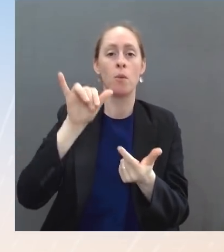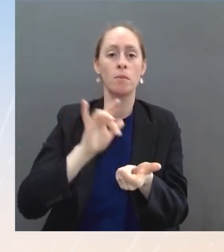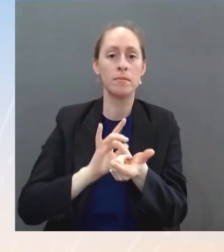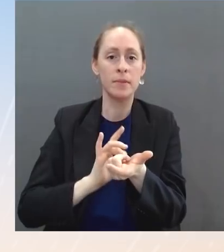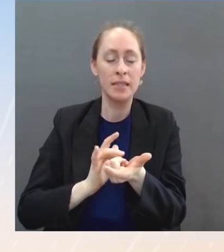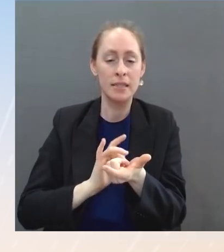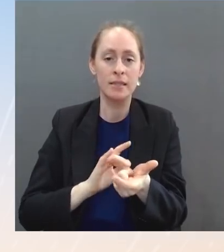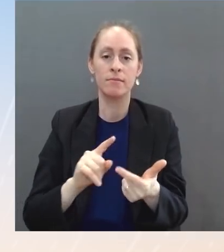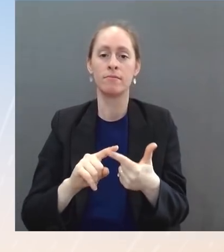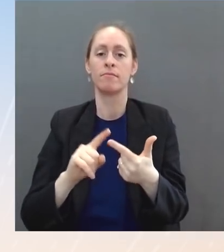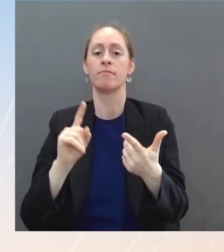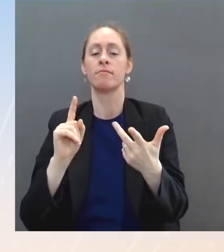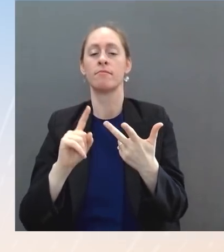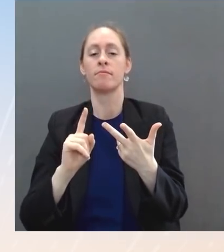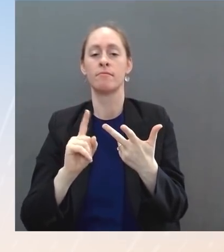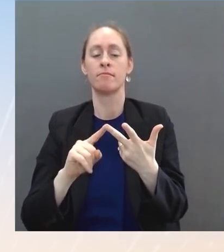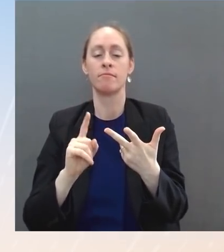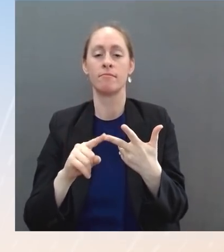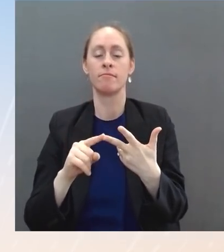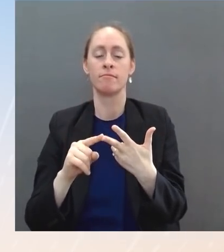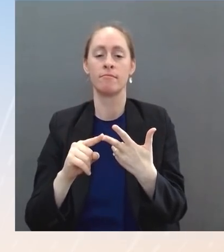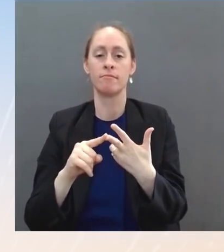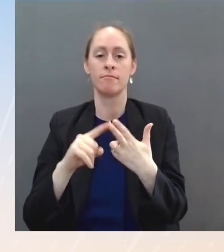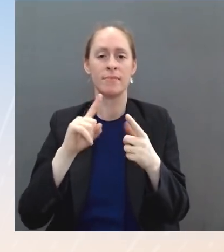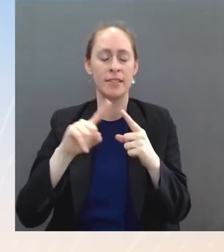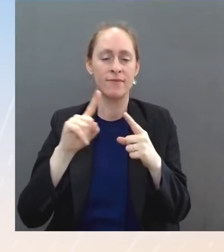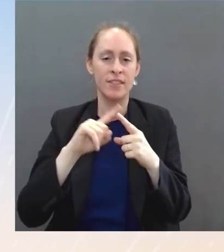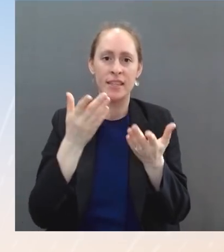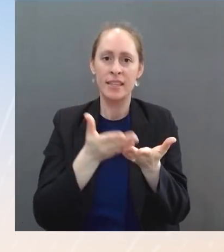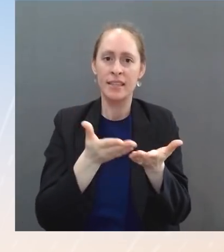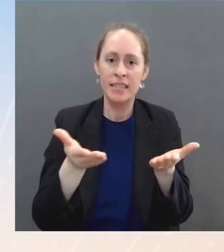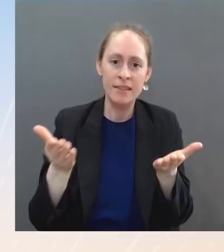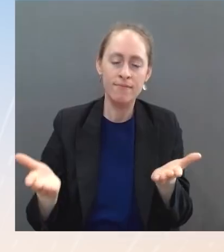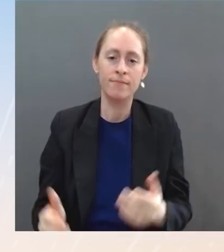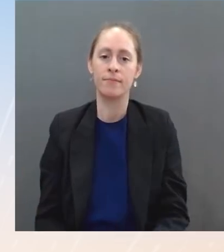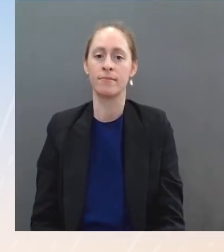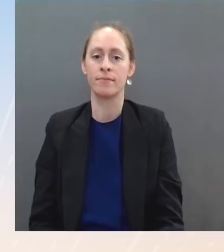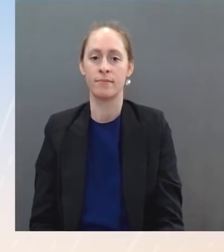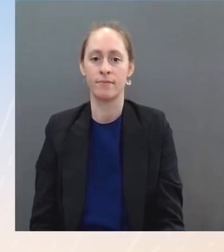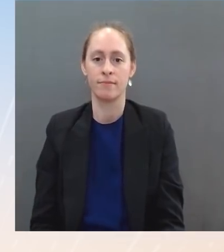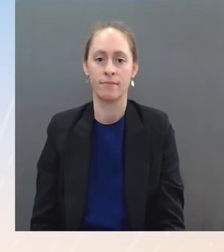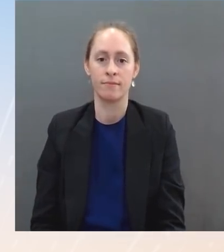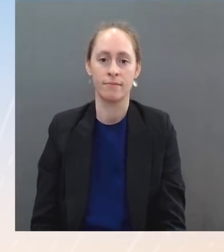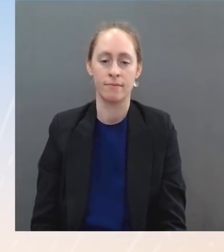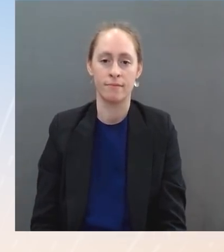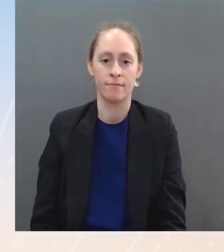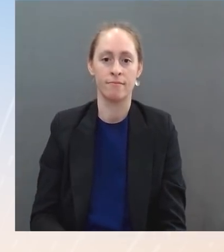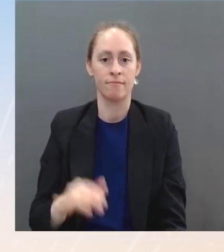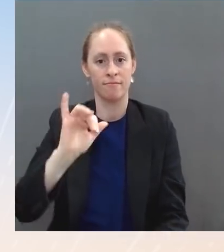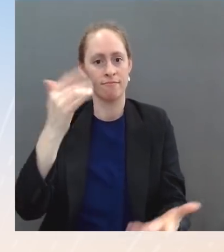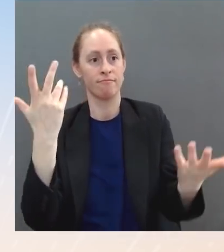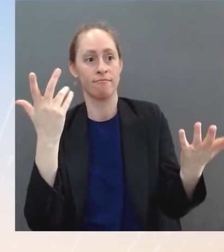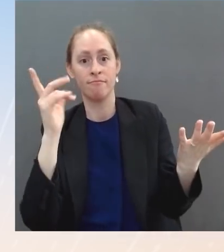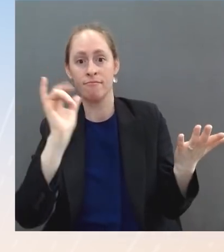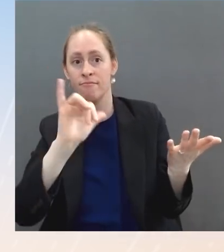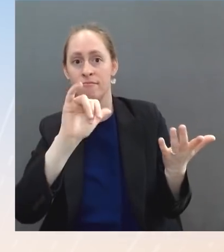getting shots in arms abroad, to go to your question; and funding for variant-specific vaccines if needed.